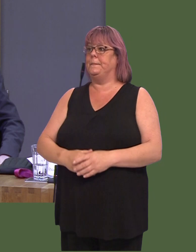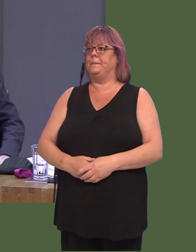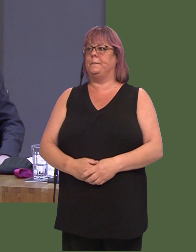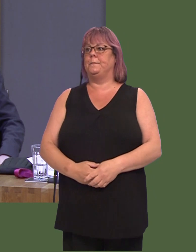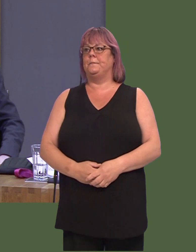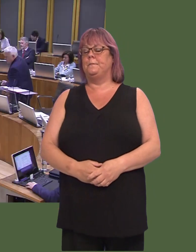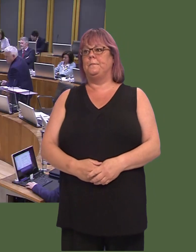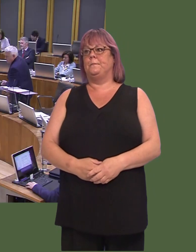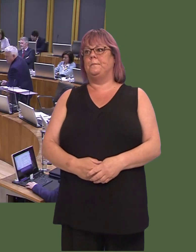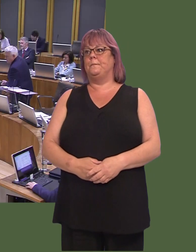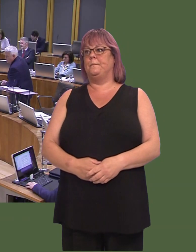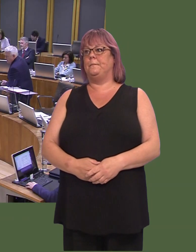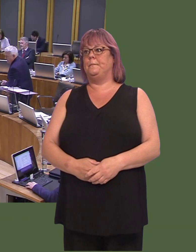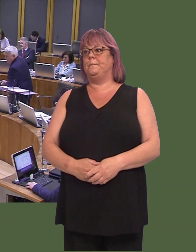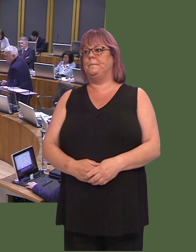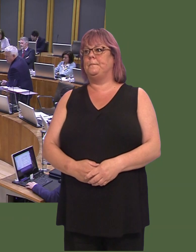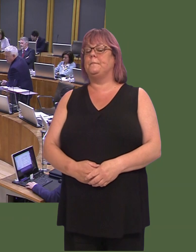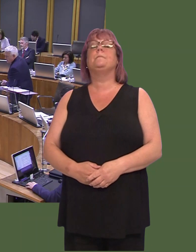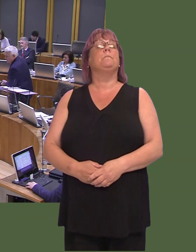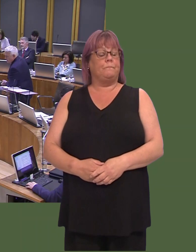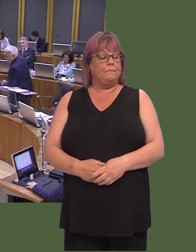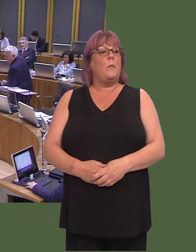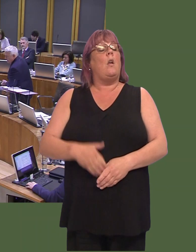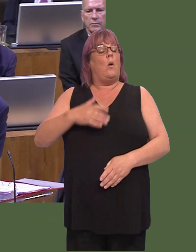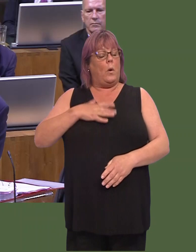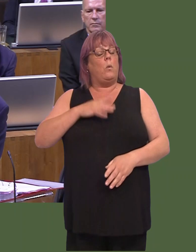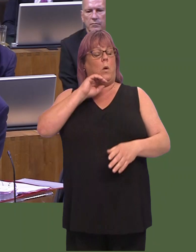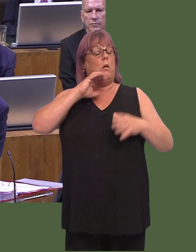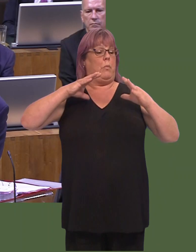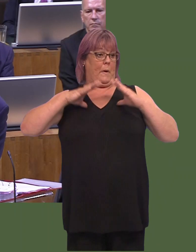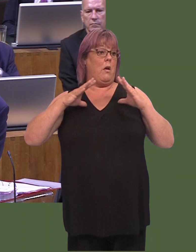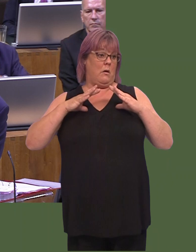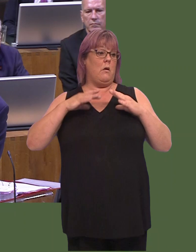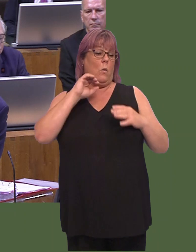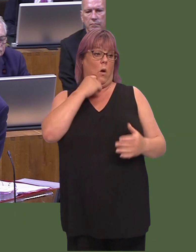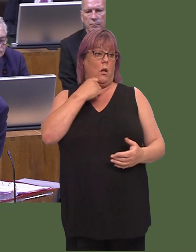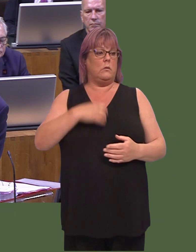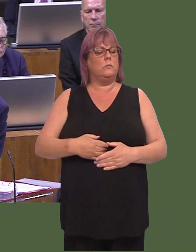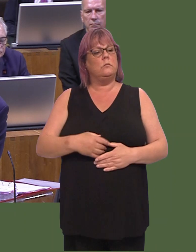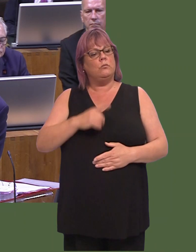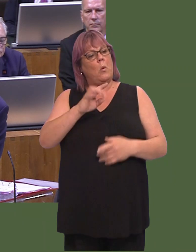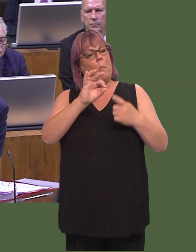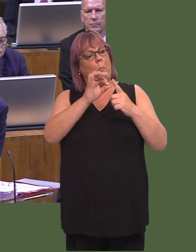Carwyn Jones AM: Yes, we will do what we have to do in order to cater for that scenario, but let's not pretend here that any of this is good.